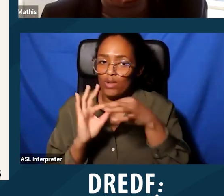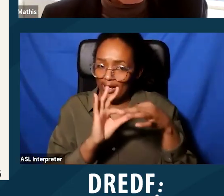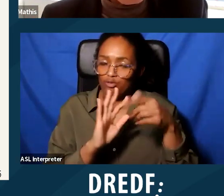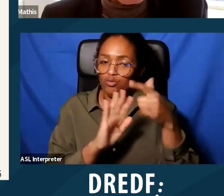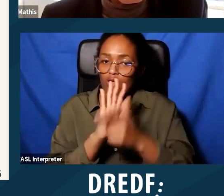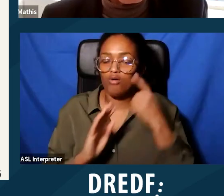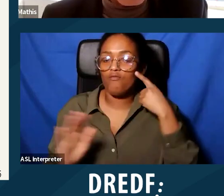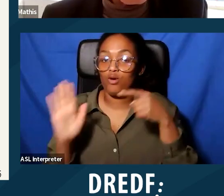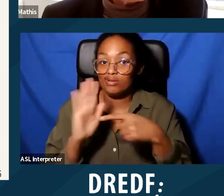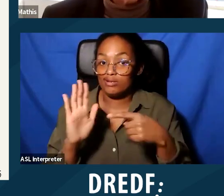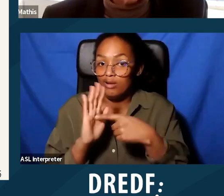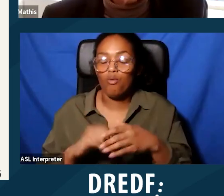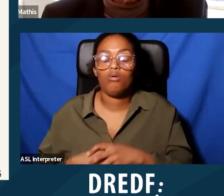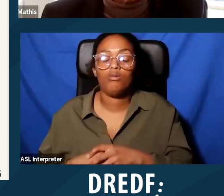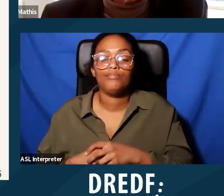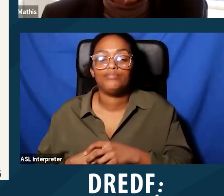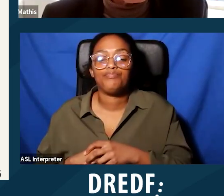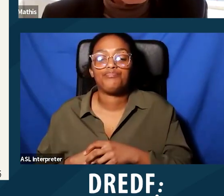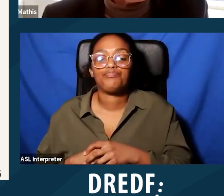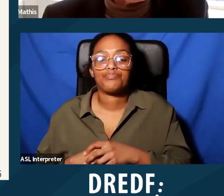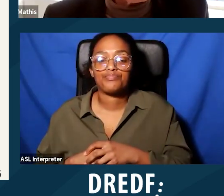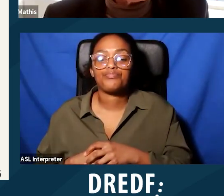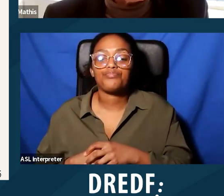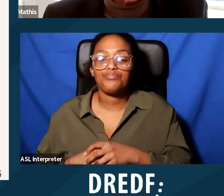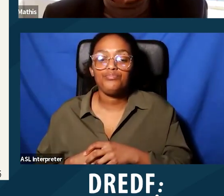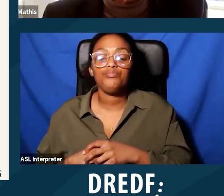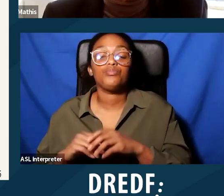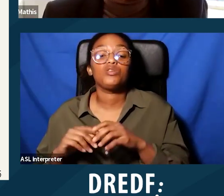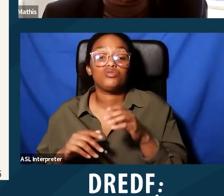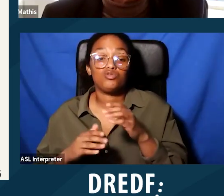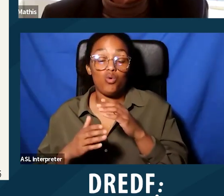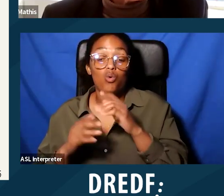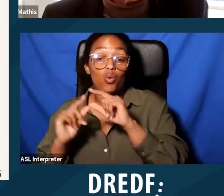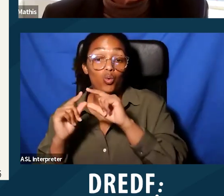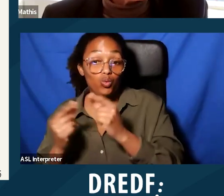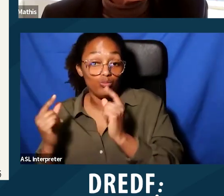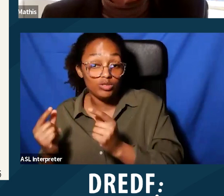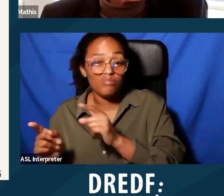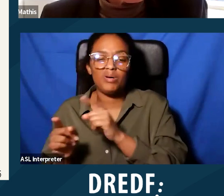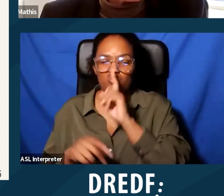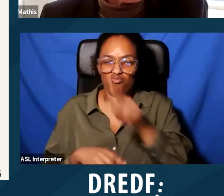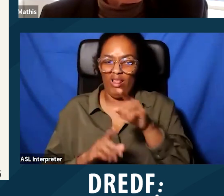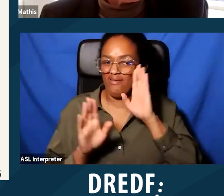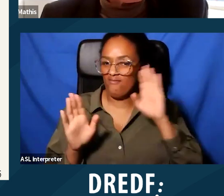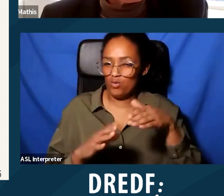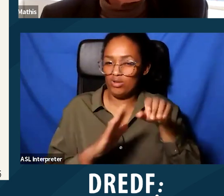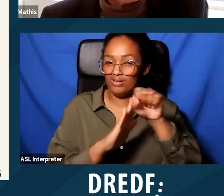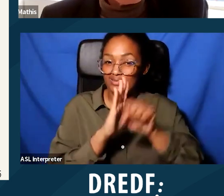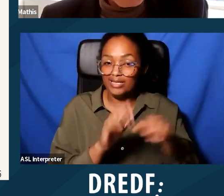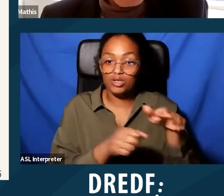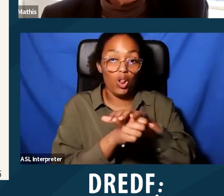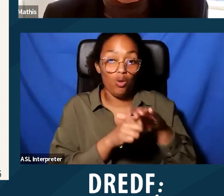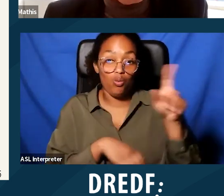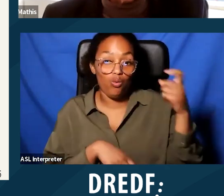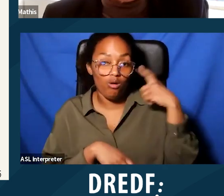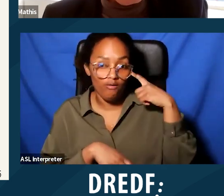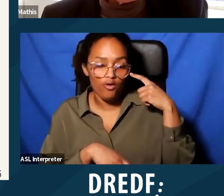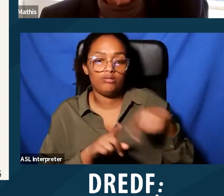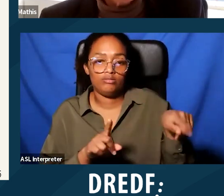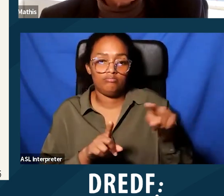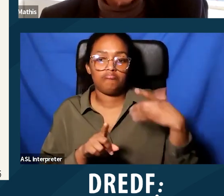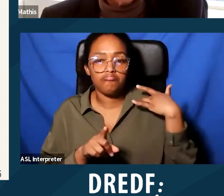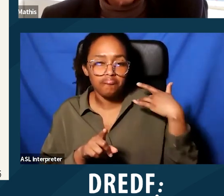some principles of law. So, for example, they said groups and states ‑‑ it's mainly states that